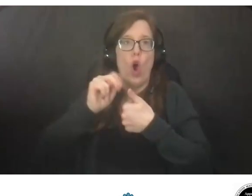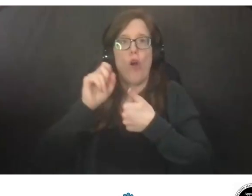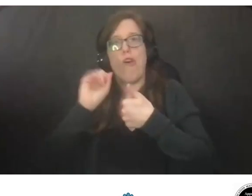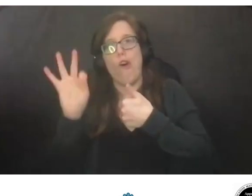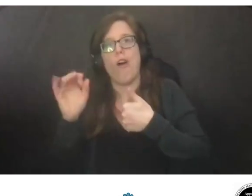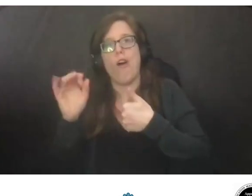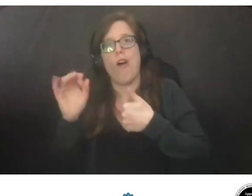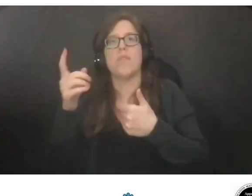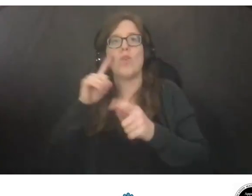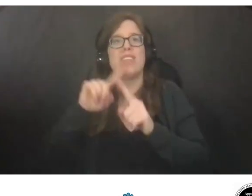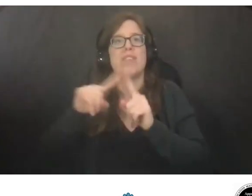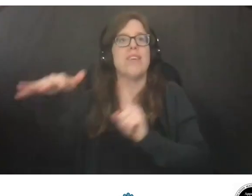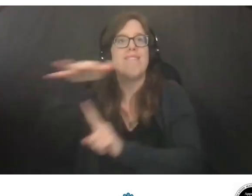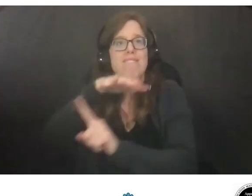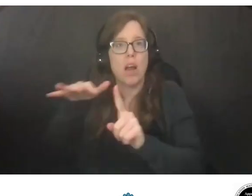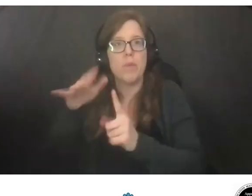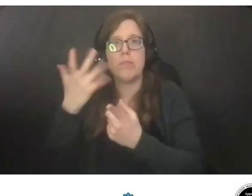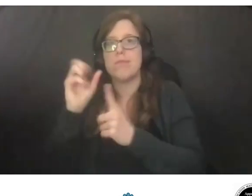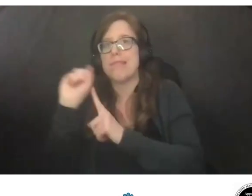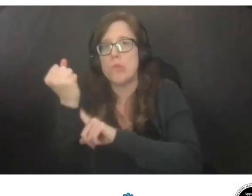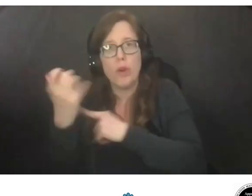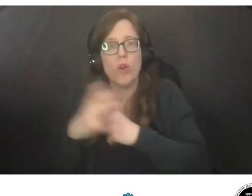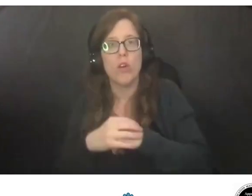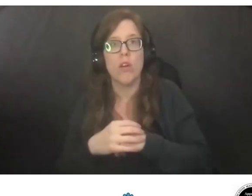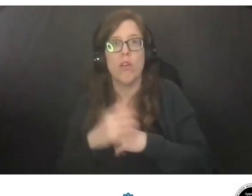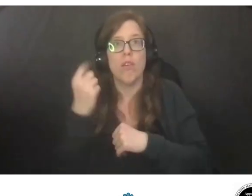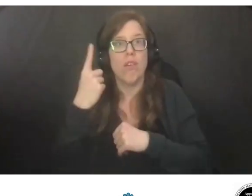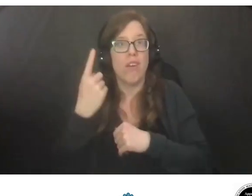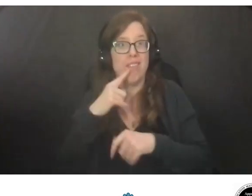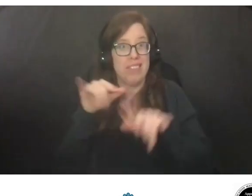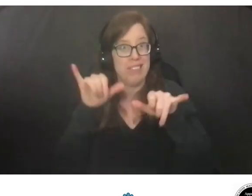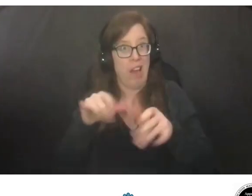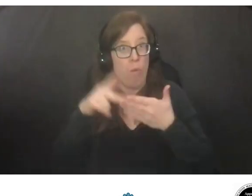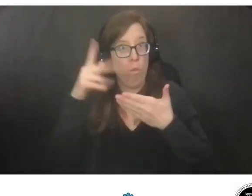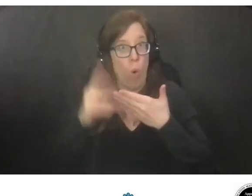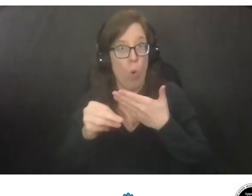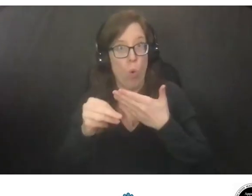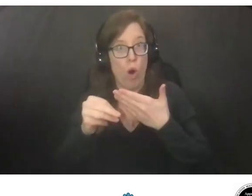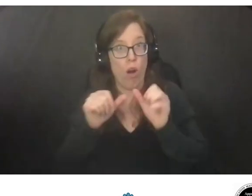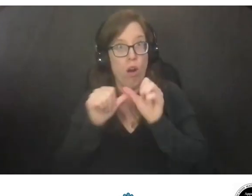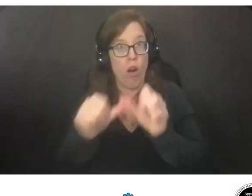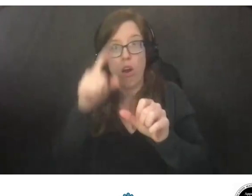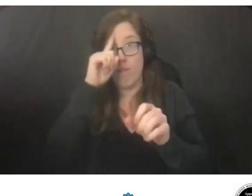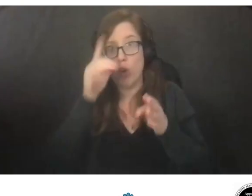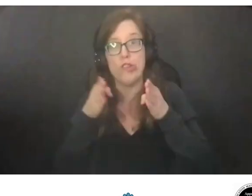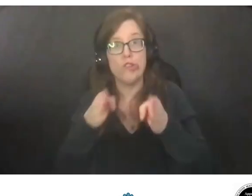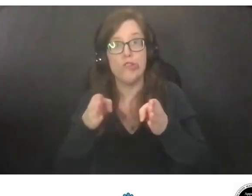best access. You're probably not going to be in the same program for street travel...